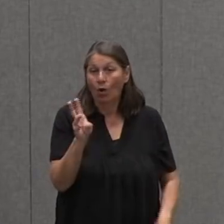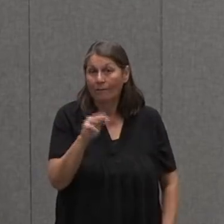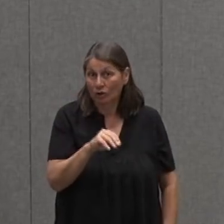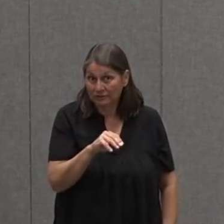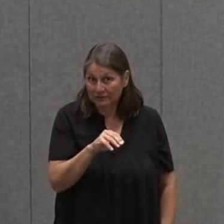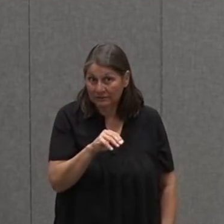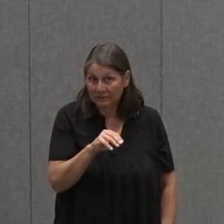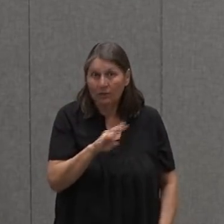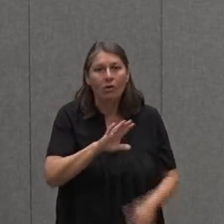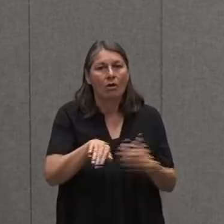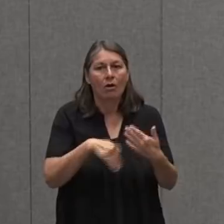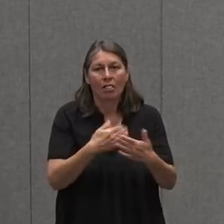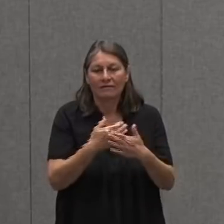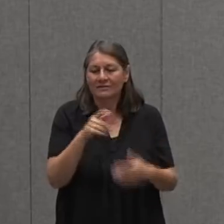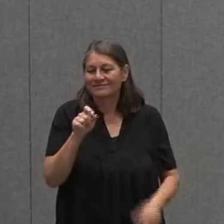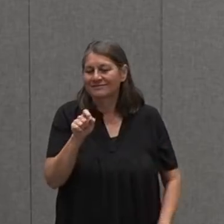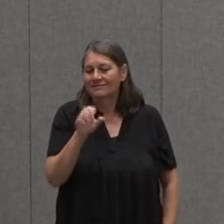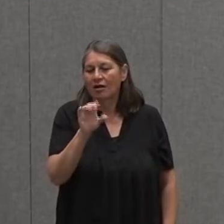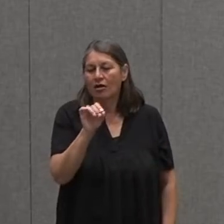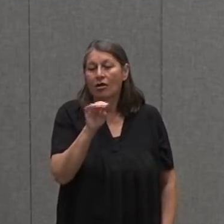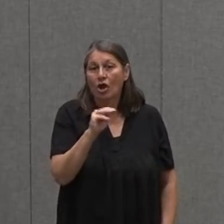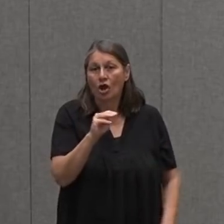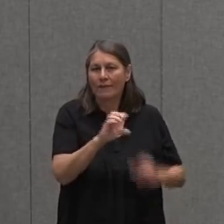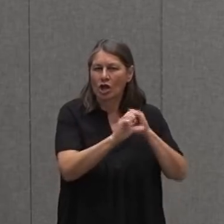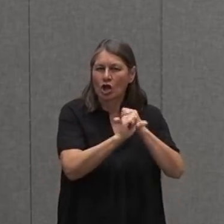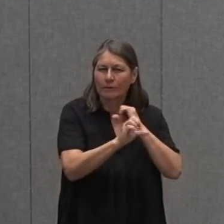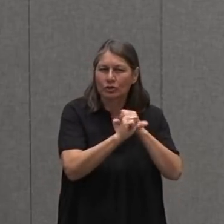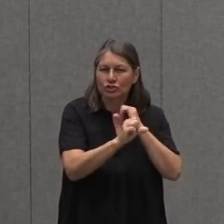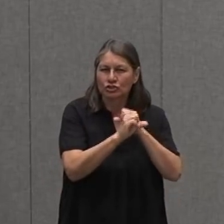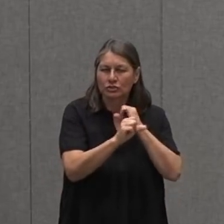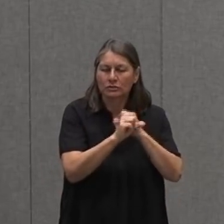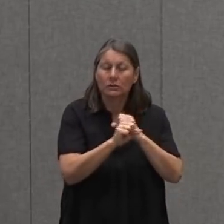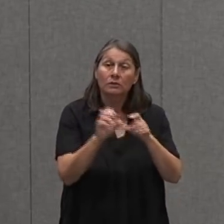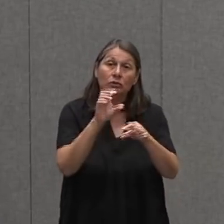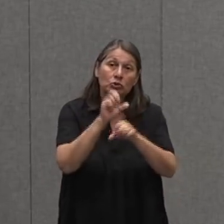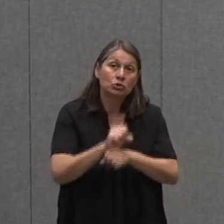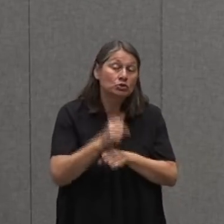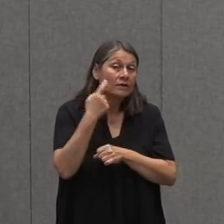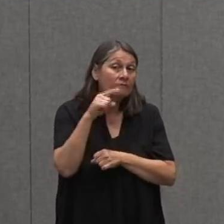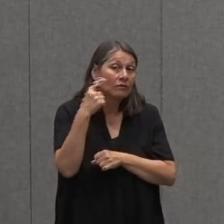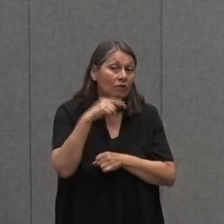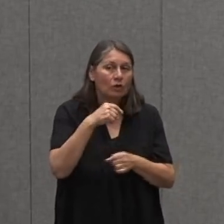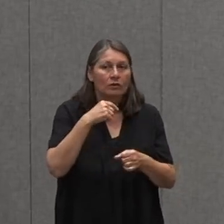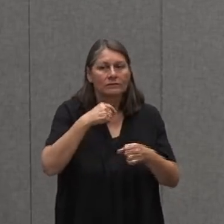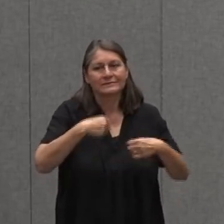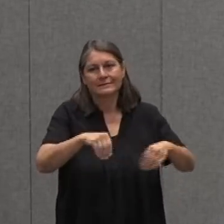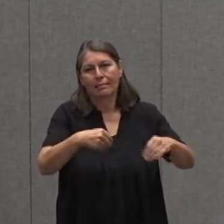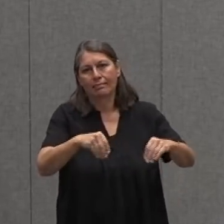The purpose of those websites are usually to sell you something or sell you an idea.